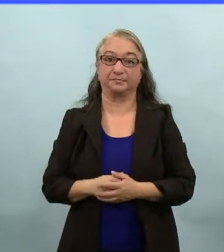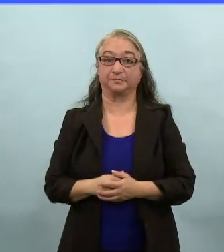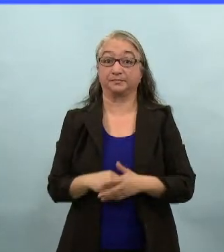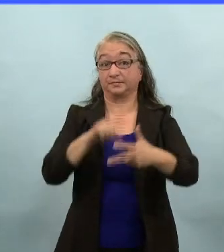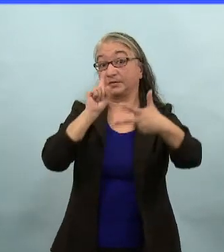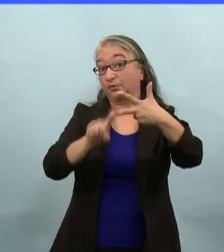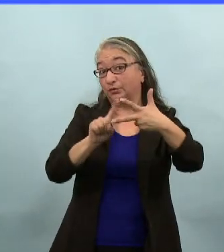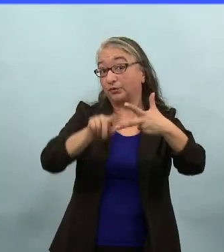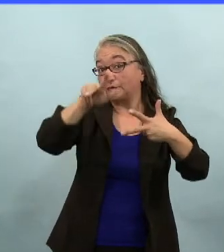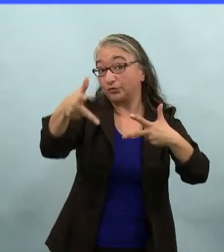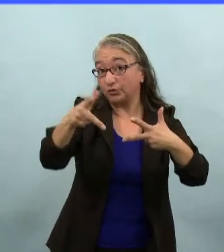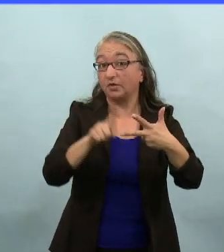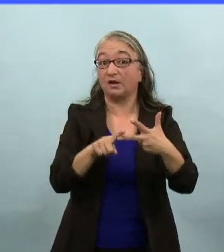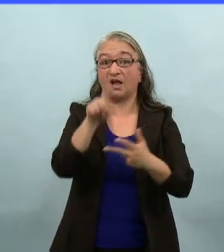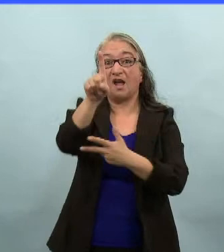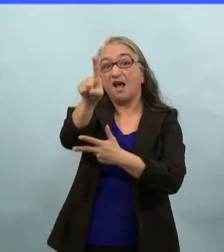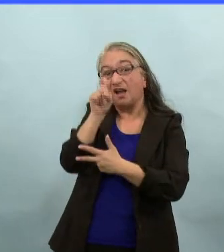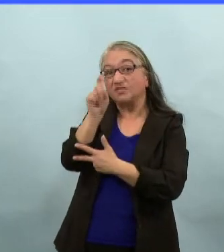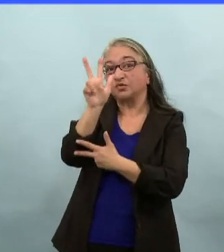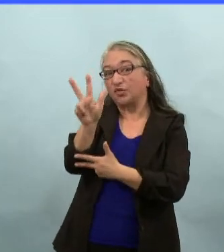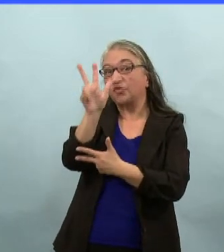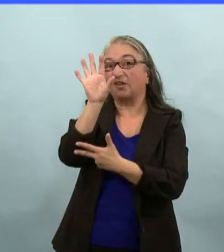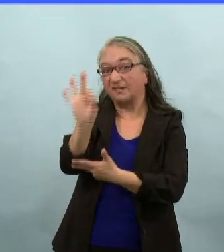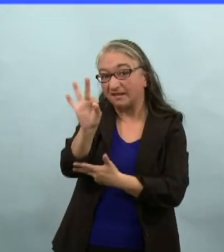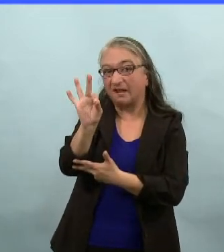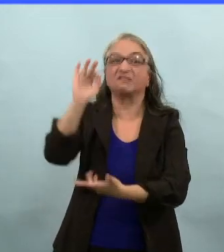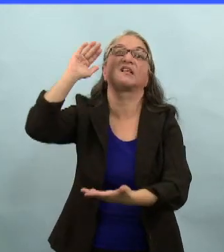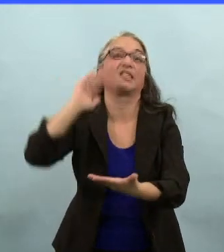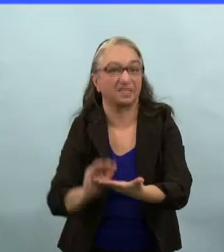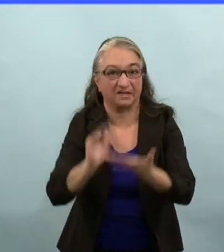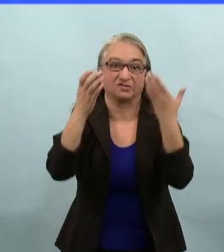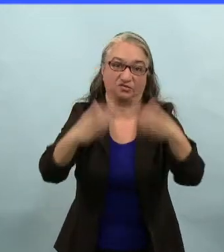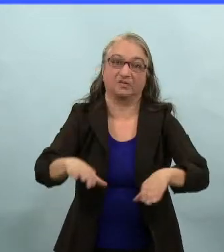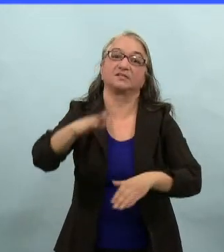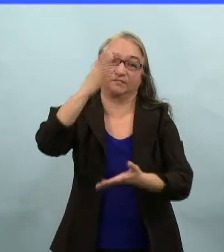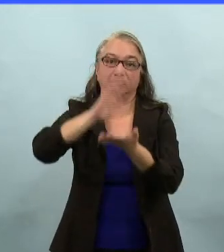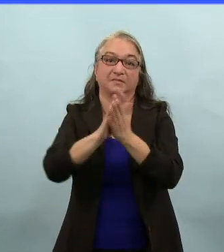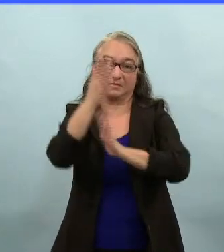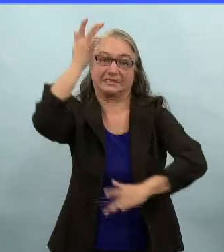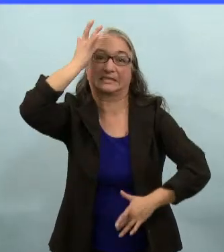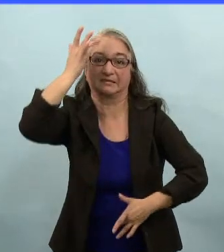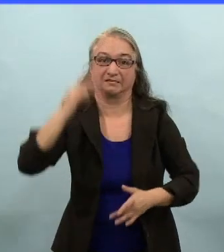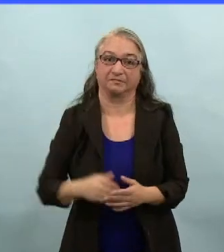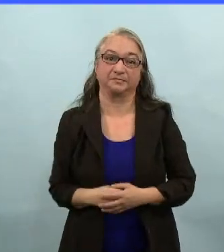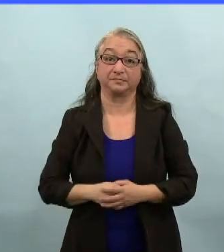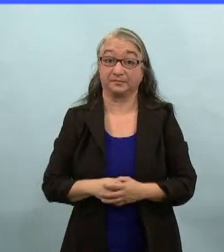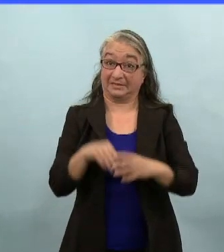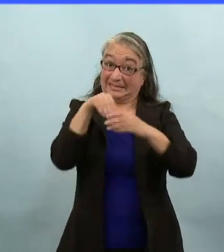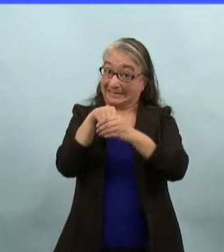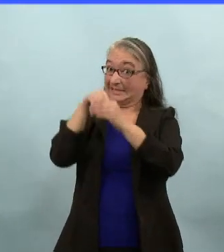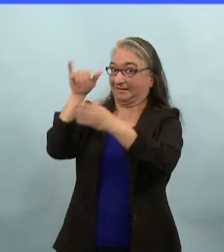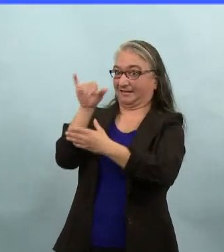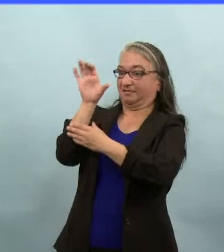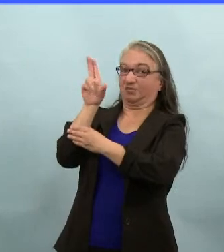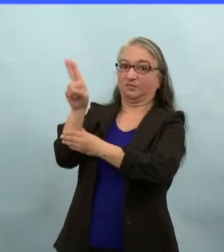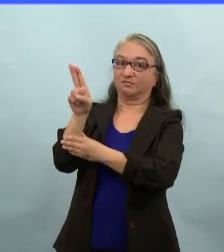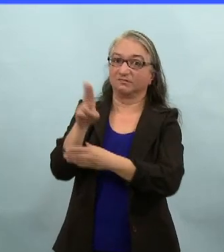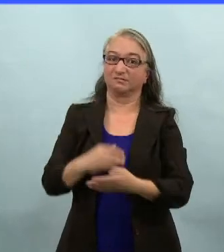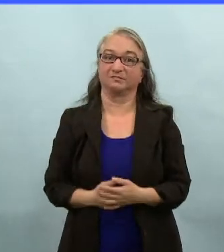less likely to need icu care than someone who is unvaccinated on the final slide we